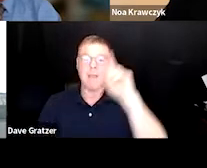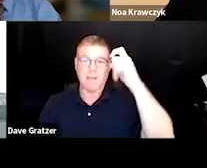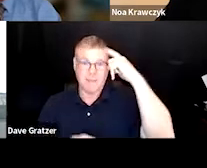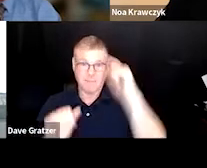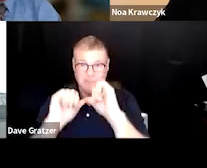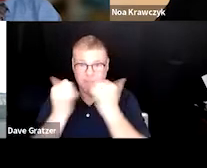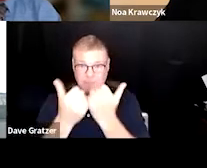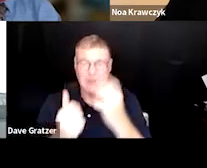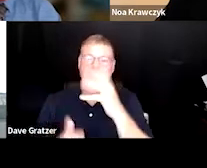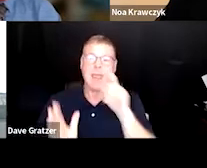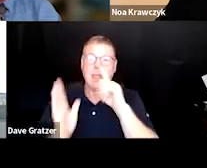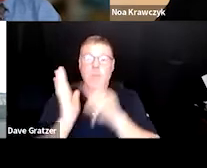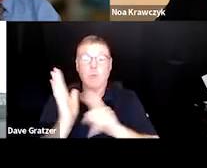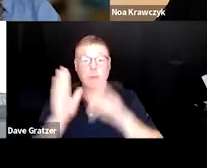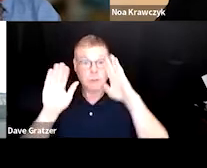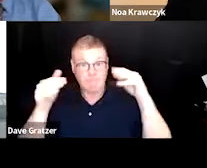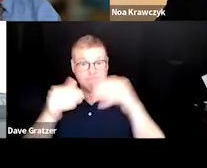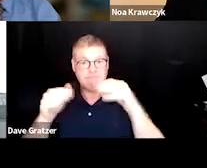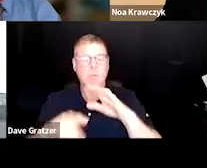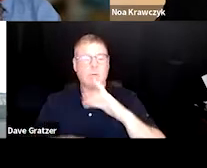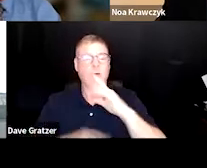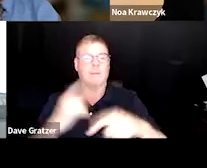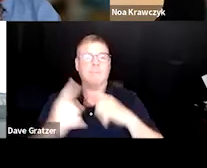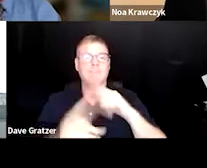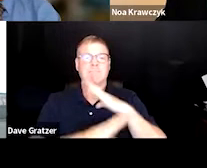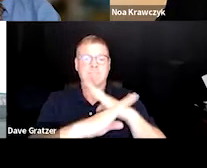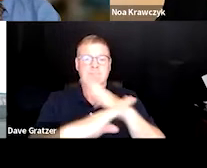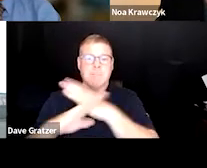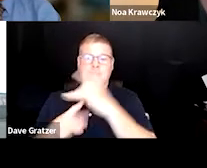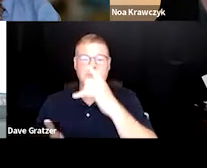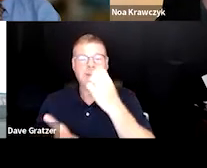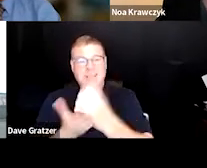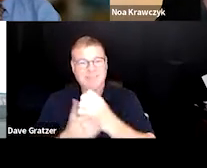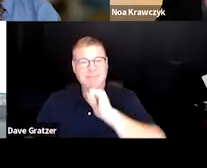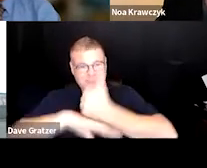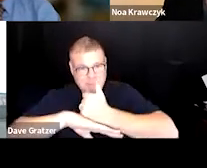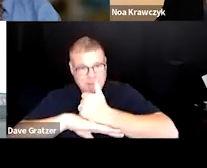And her research focuses on addressing barriers to evidence-based treatment for opioid use disorders,